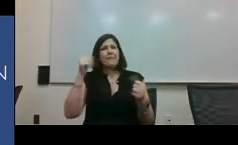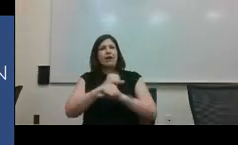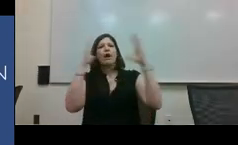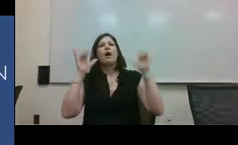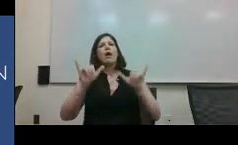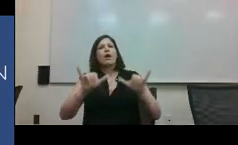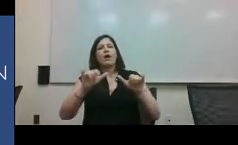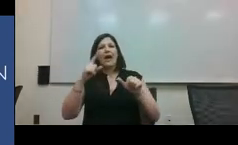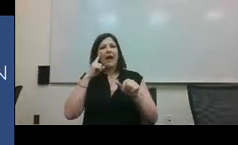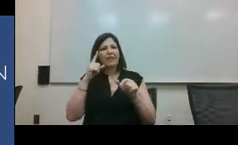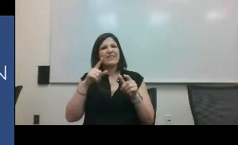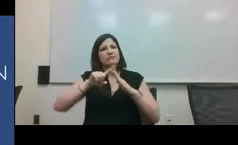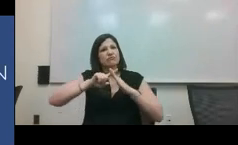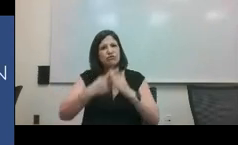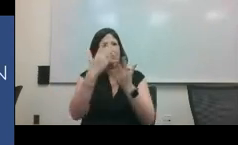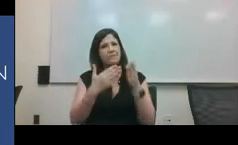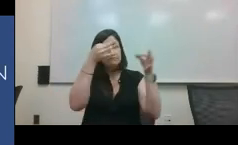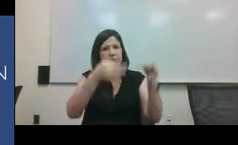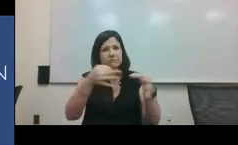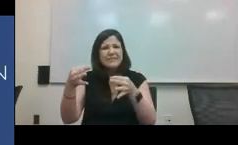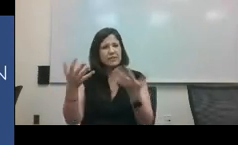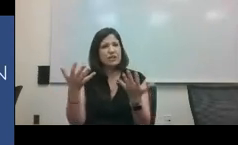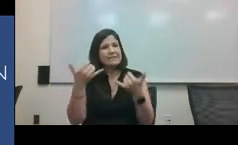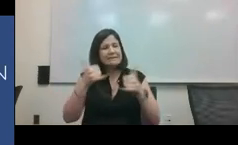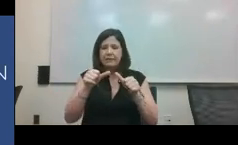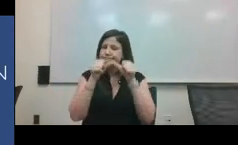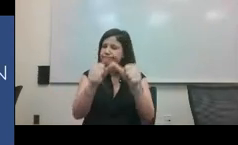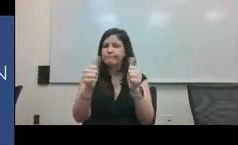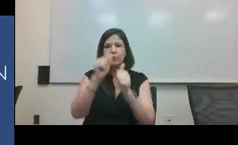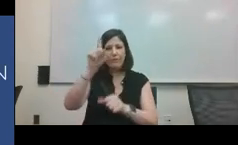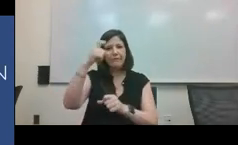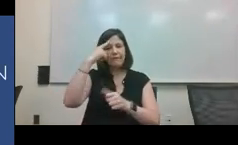And I think it prompted some decisions that are still ongoing with the government in Morocco